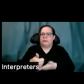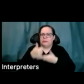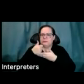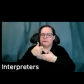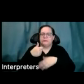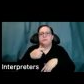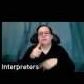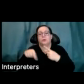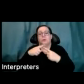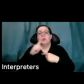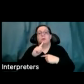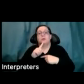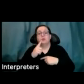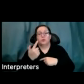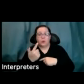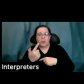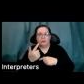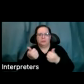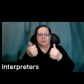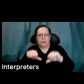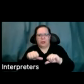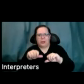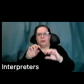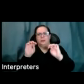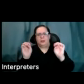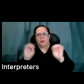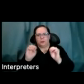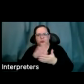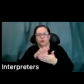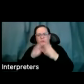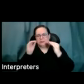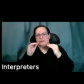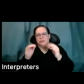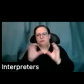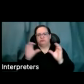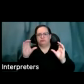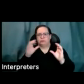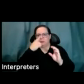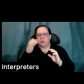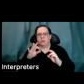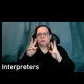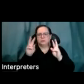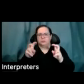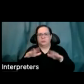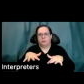old, I was denied an elementary school teaching credential because of quote, paralysis of both lower extremities, the